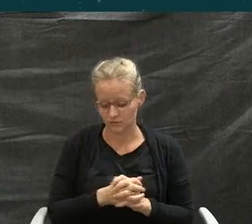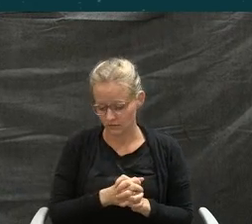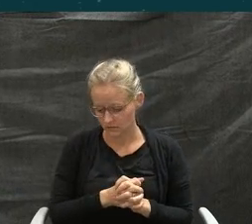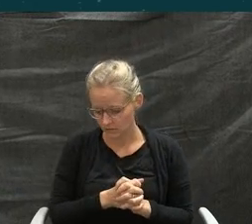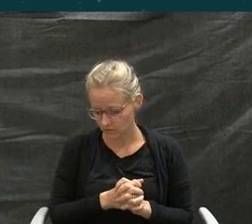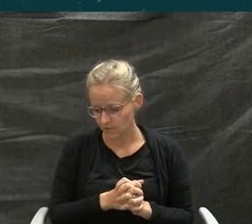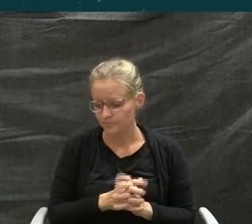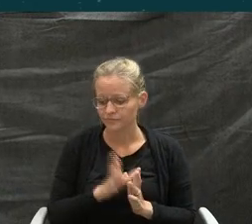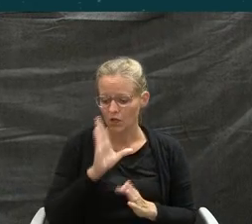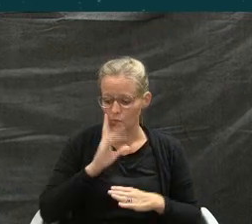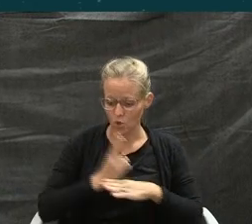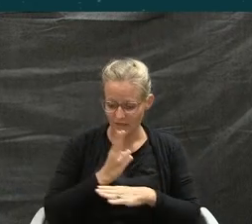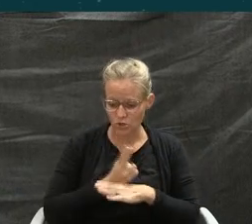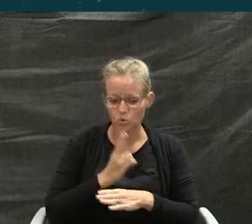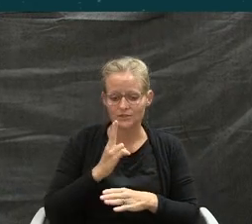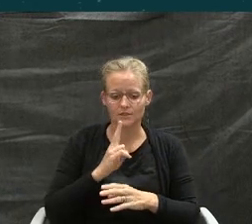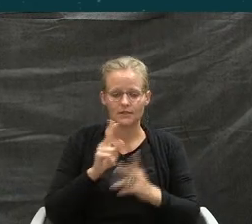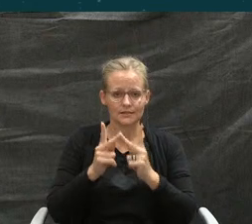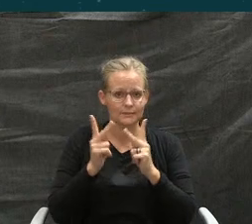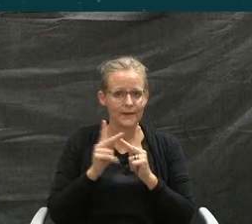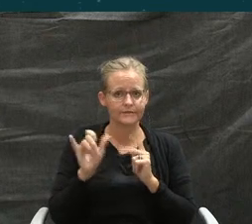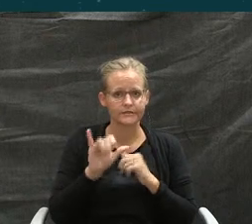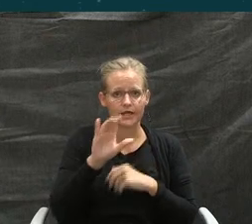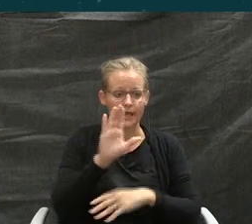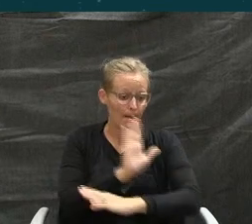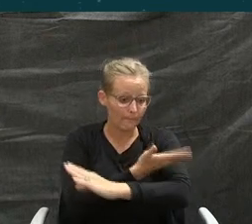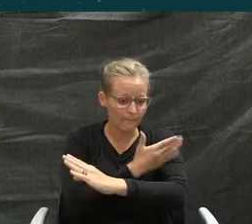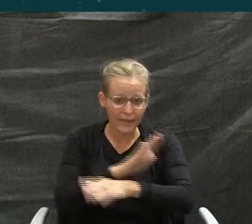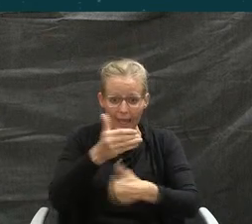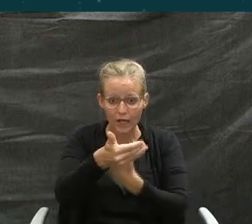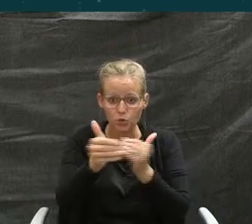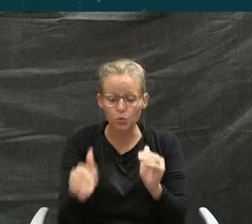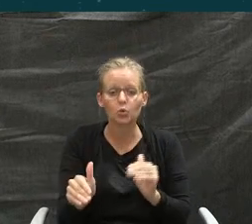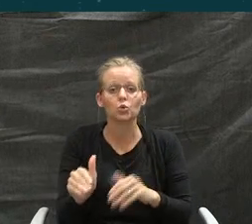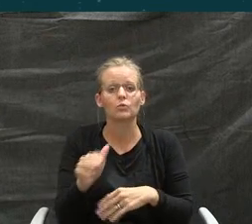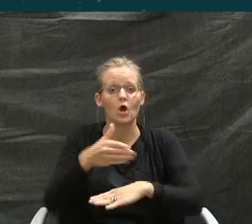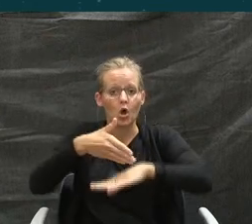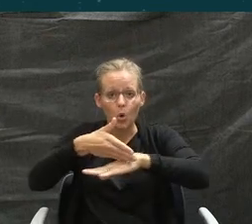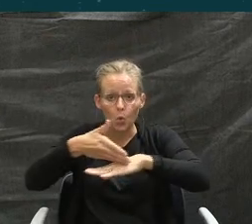such as the band Room, the wood shop, etc. and I also wanted to